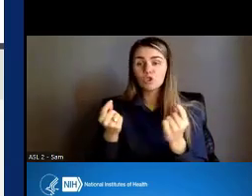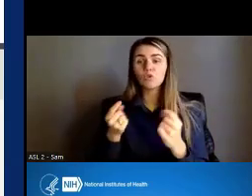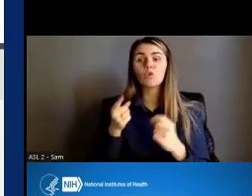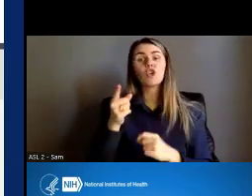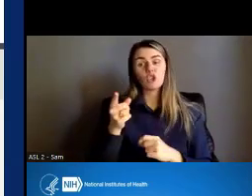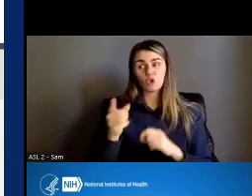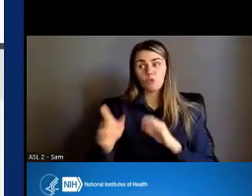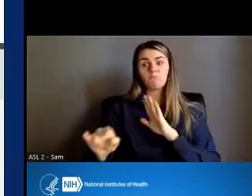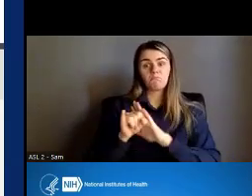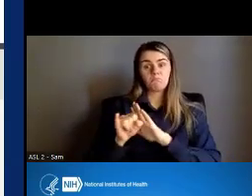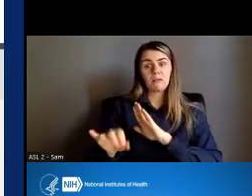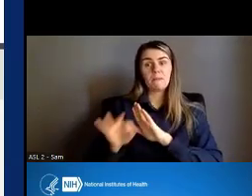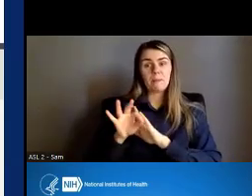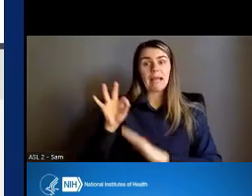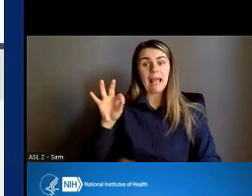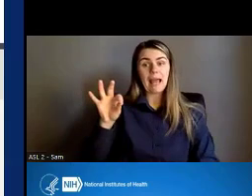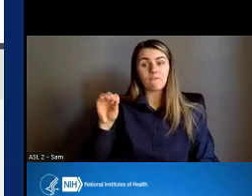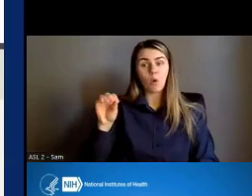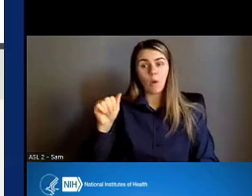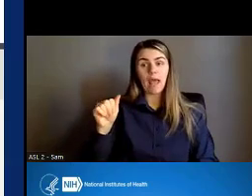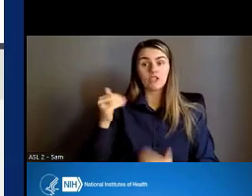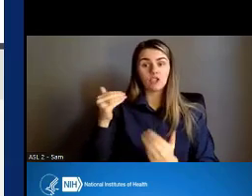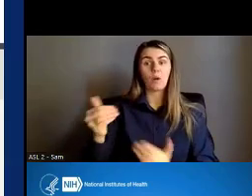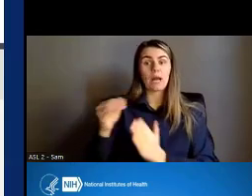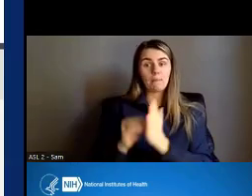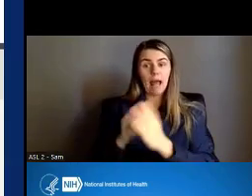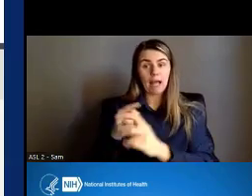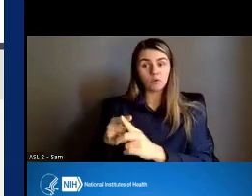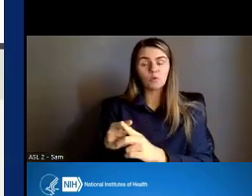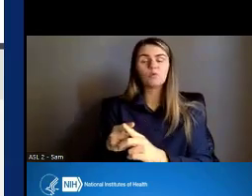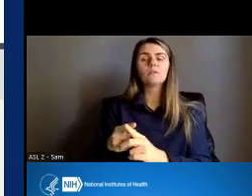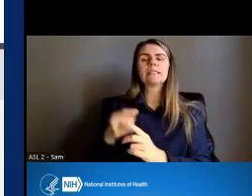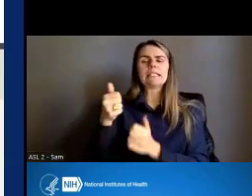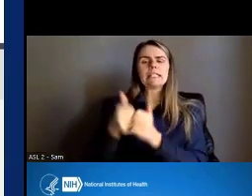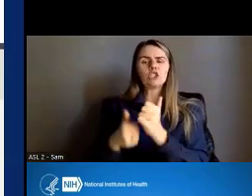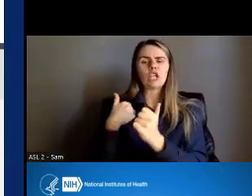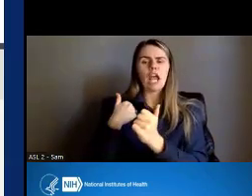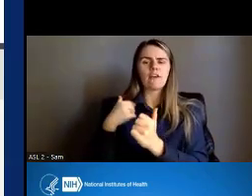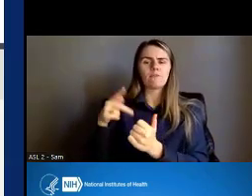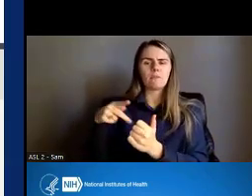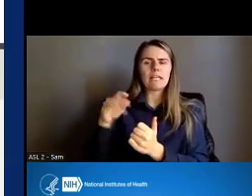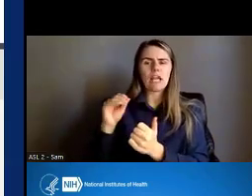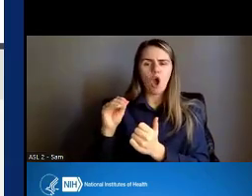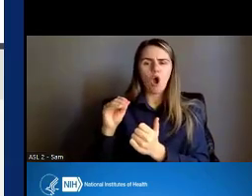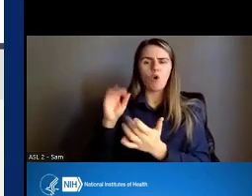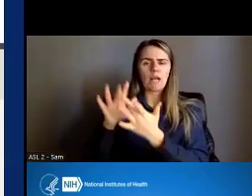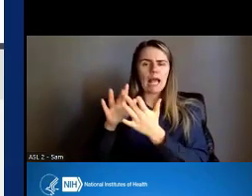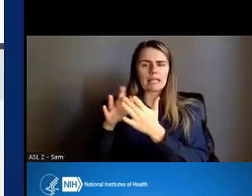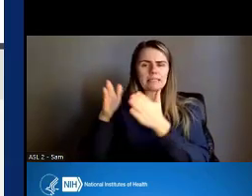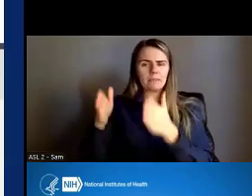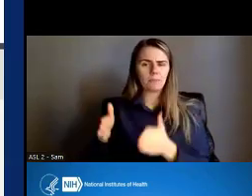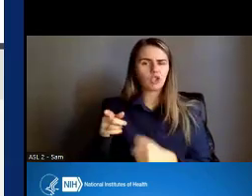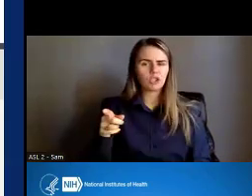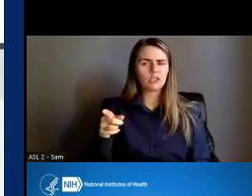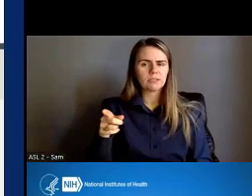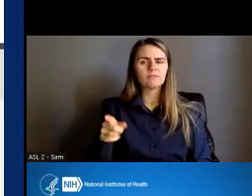is each of those FOAs lists a Program Officer contact or a program contact that should help you identify